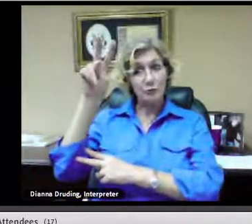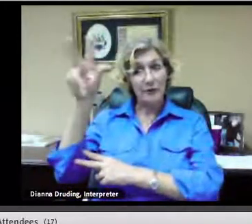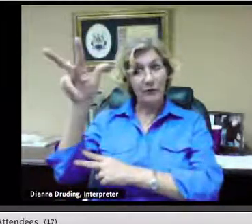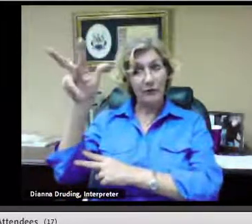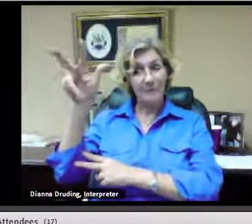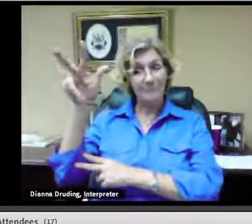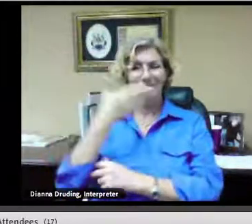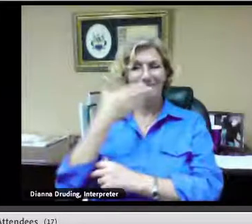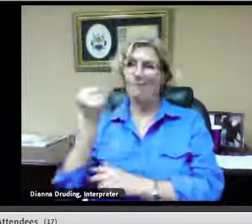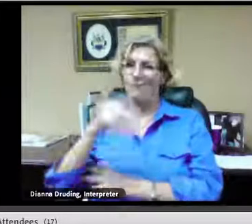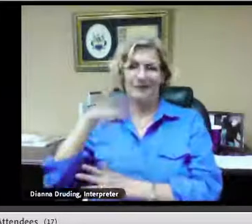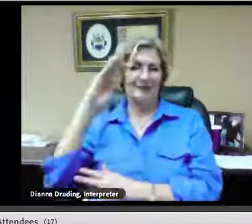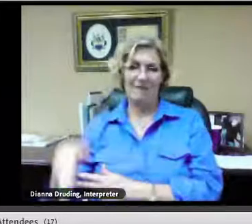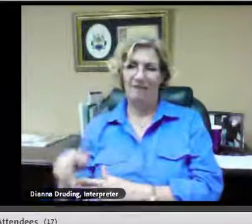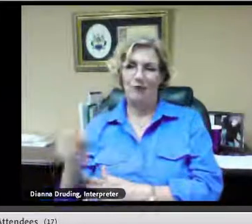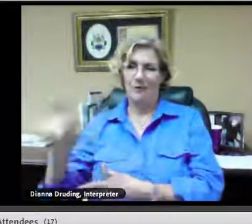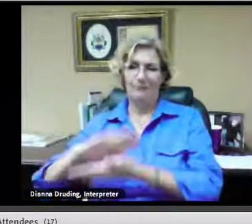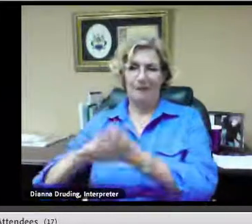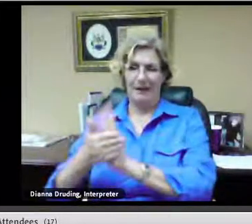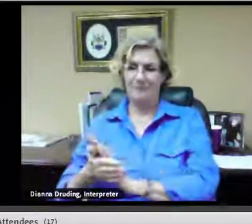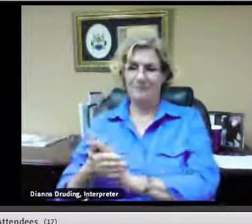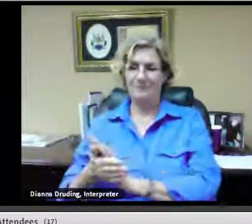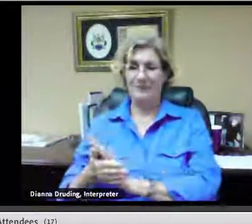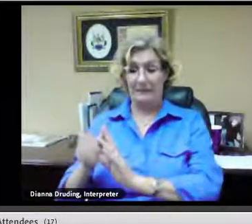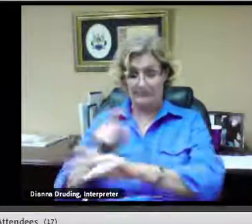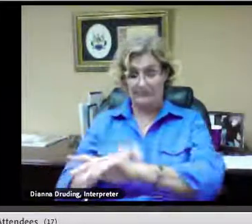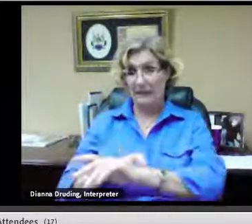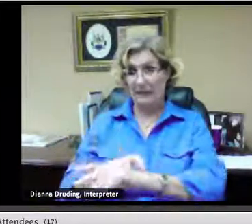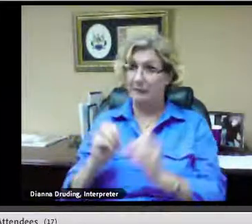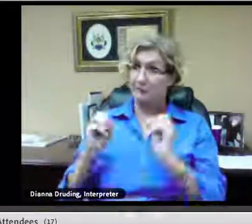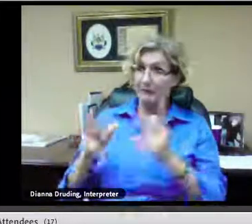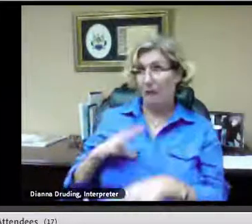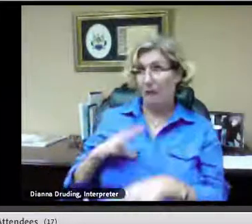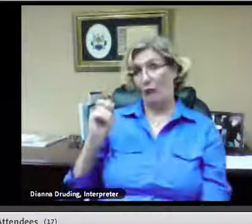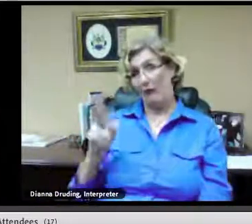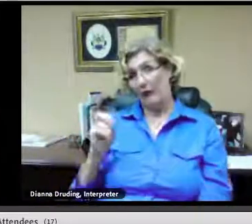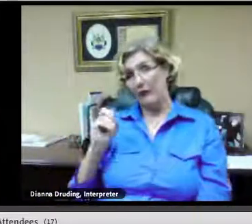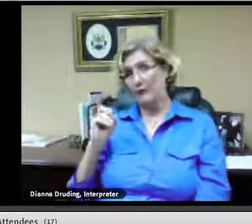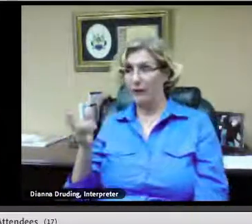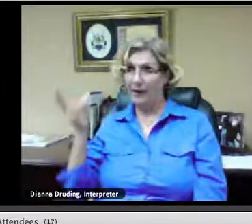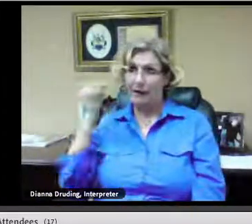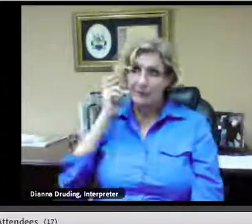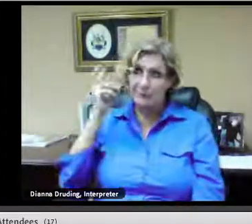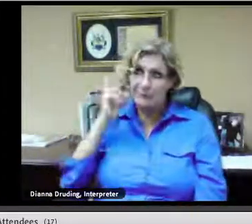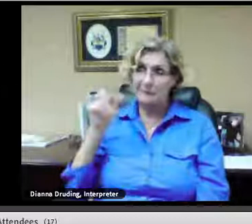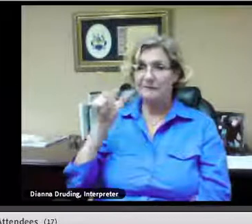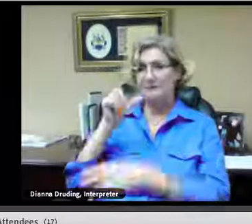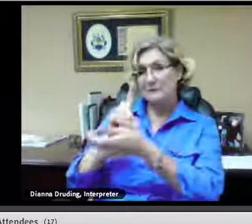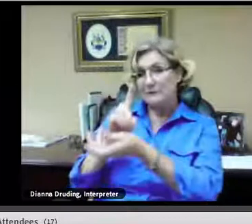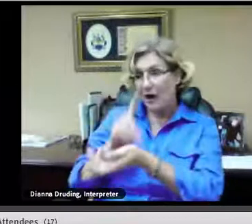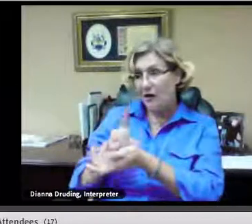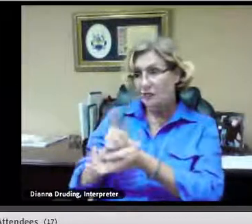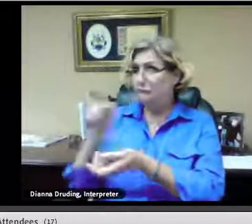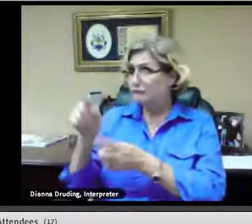"Well, I guess. We'll see." You know, we're listening to doctors who are those specialists in the country saying this.